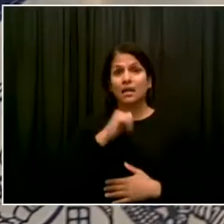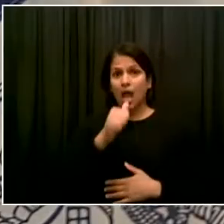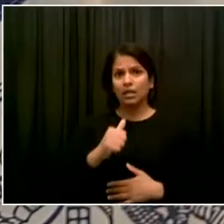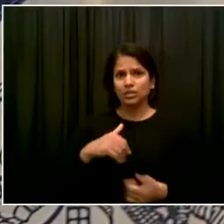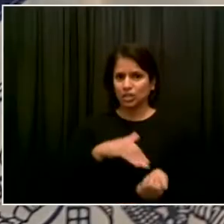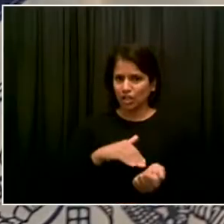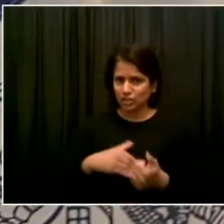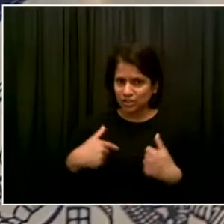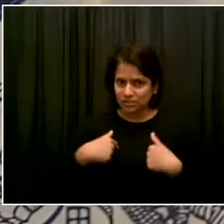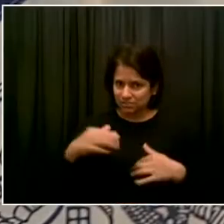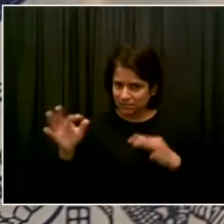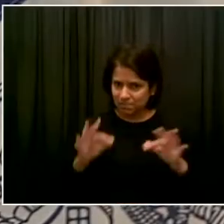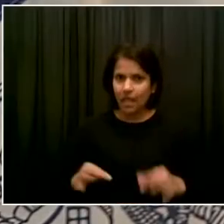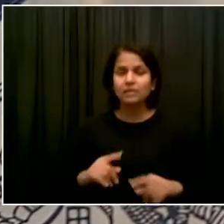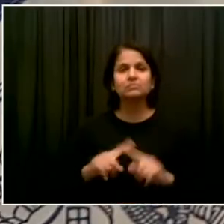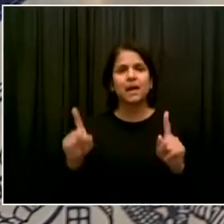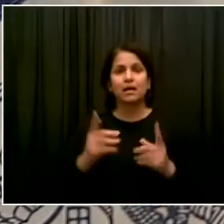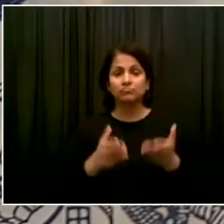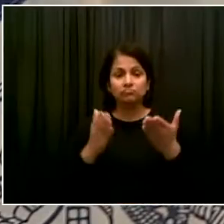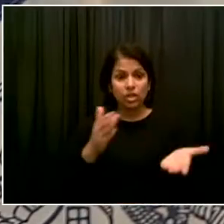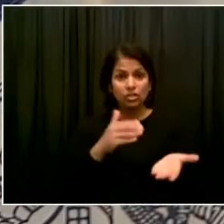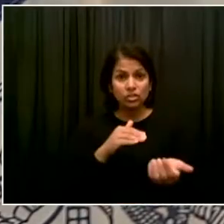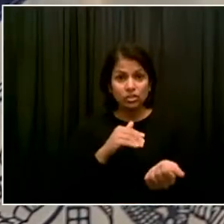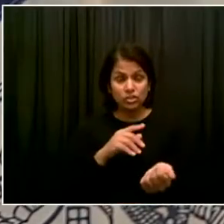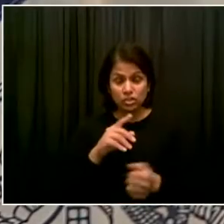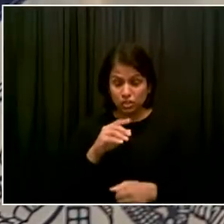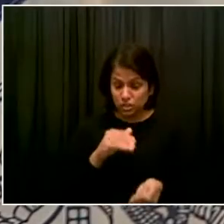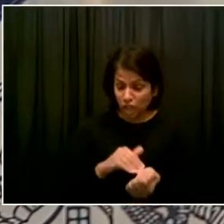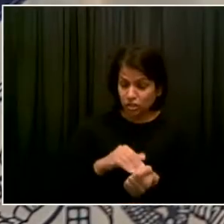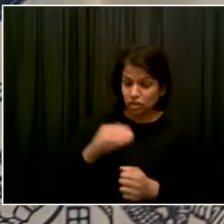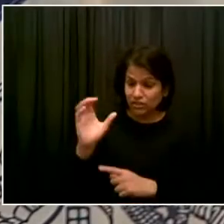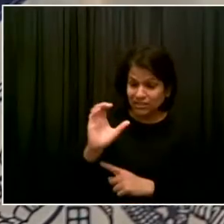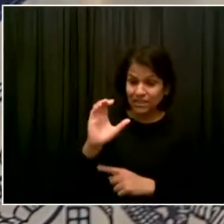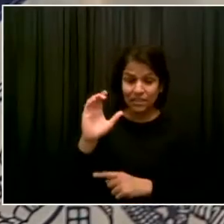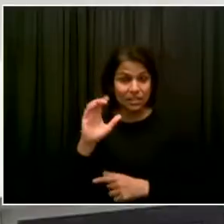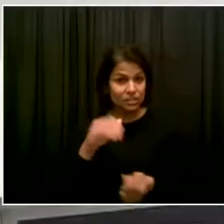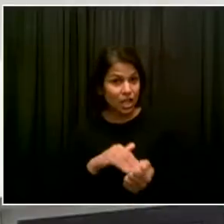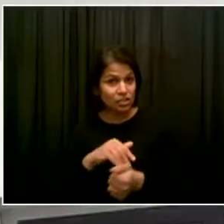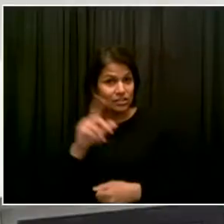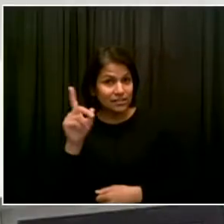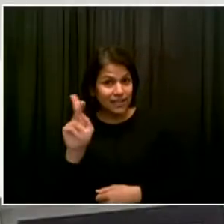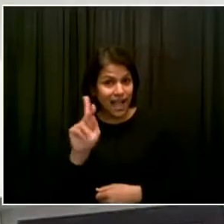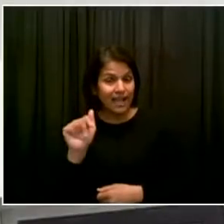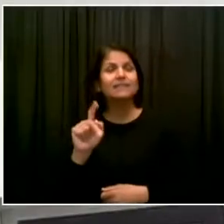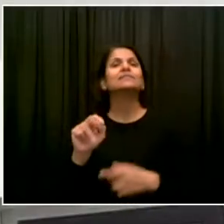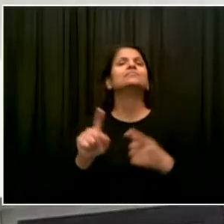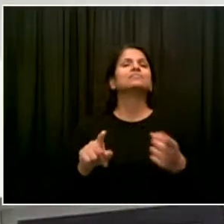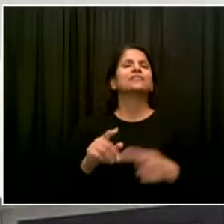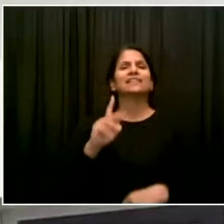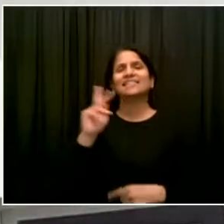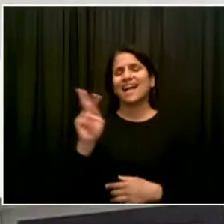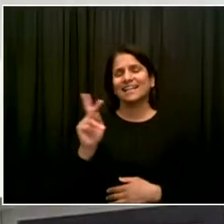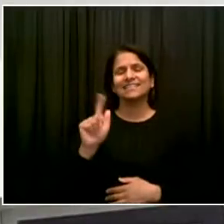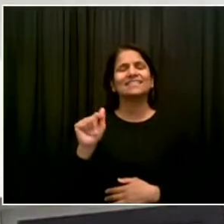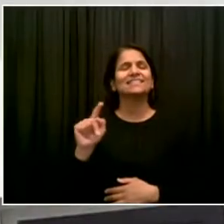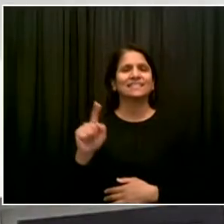ACROSS THE BOARD. THAT IS MY LAYMA'NS ANALYSIS. NOT DR. KATZ,